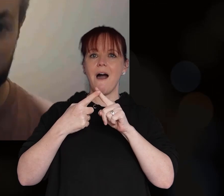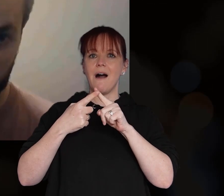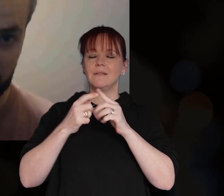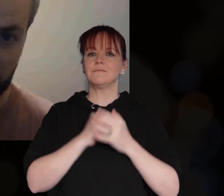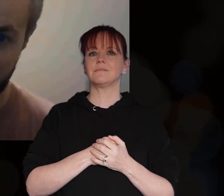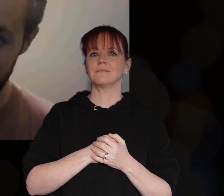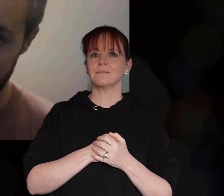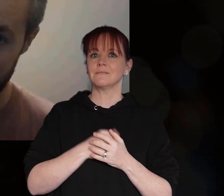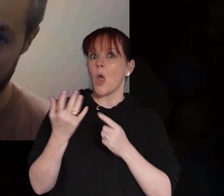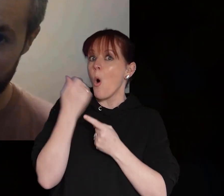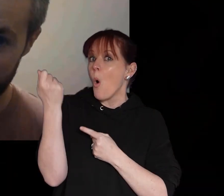And the winner is...